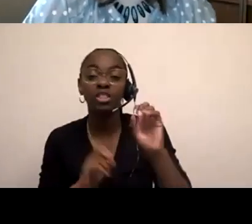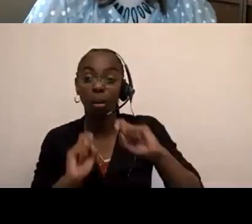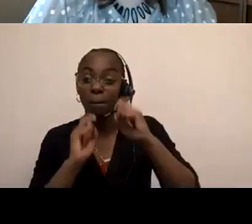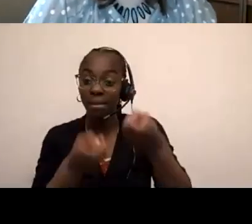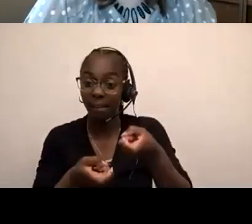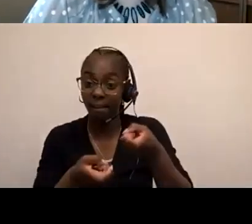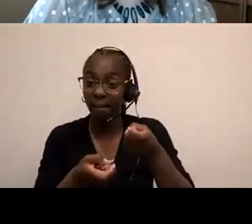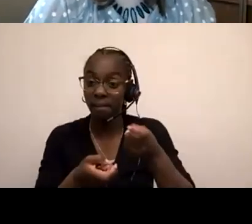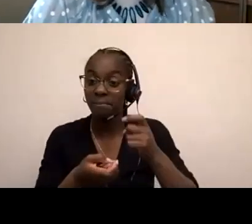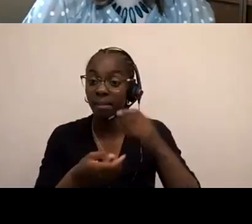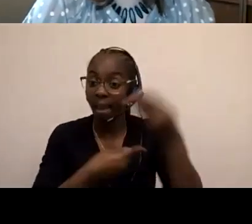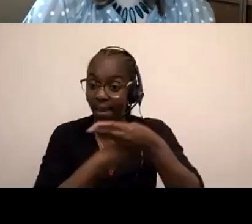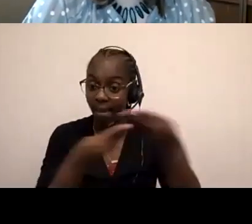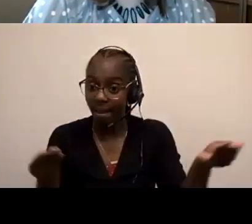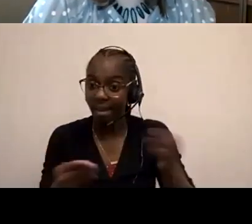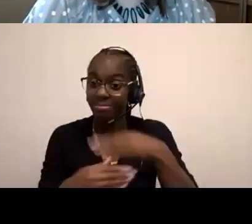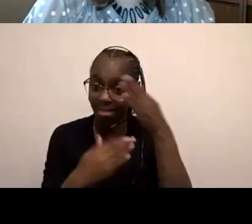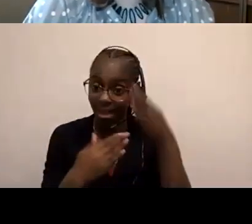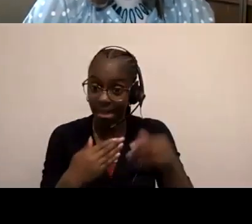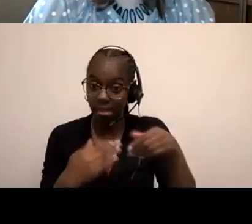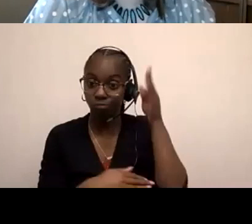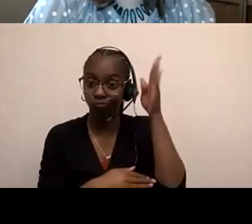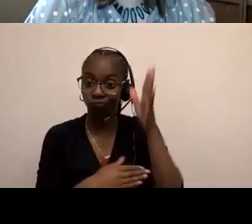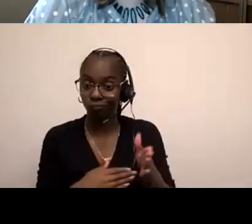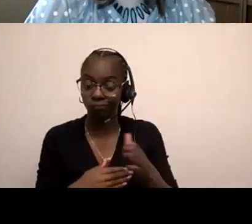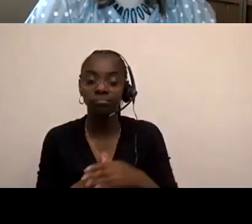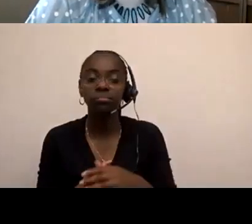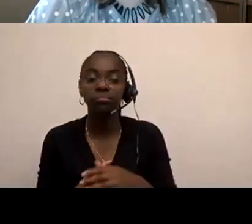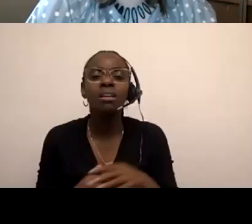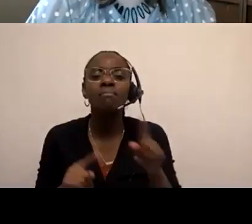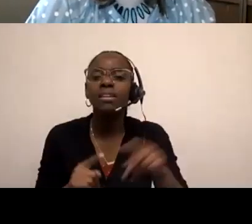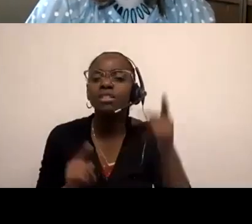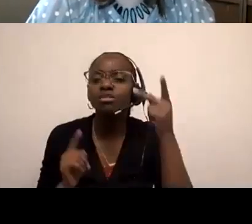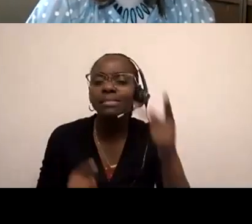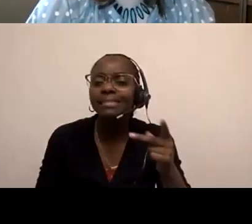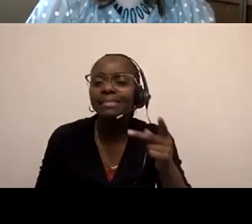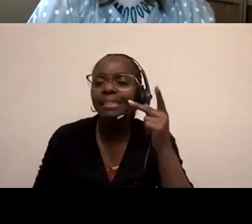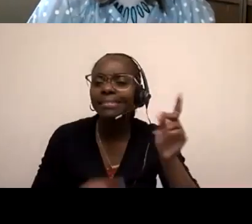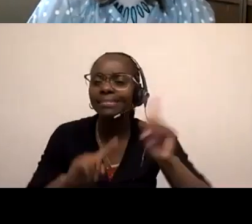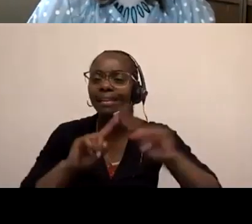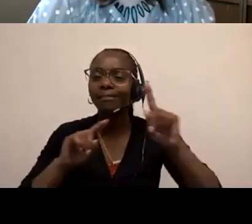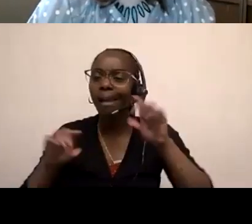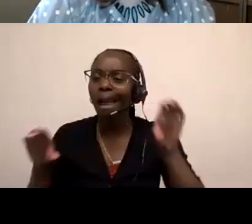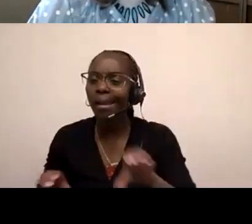END. YOU CAN SEE THERE'S DIFFERENT MOVEMENT AND DIFFERENT ACADEMICS AND DIFFERENT LEISURE